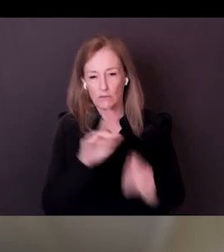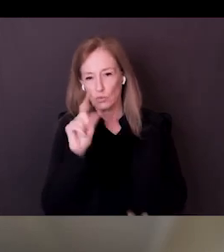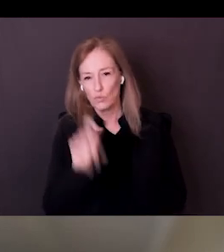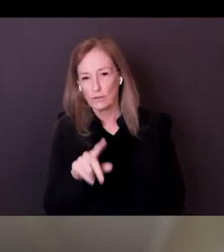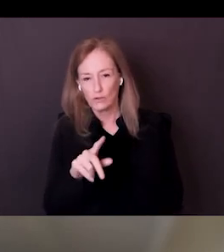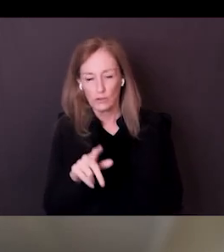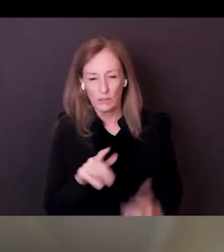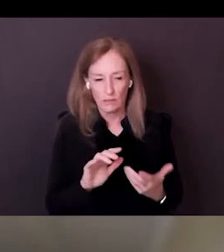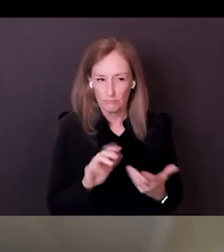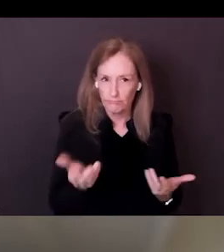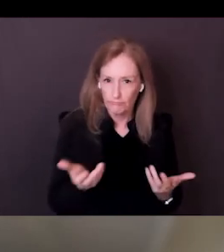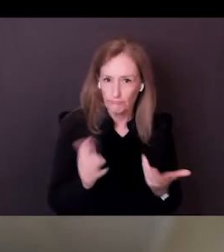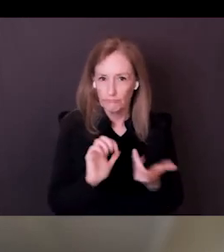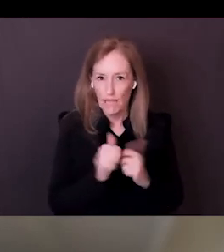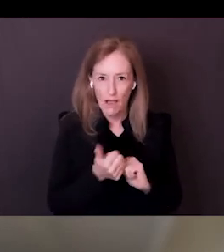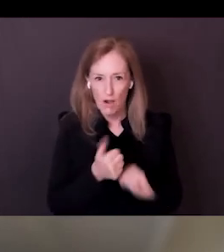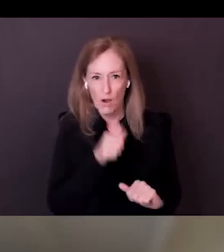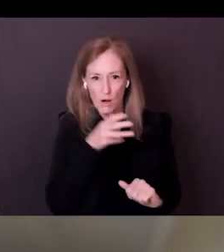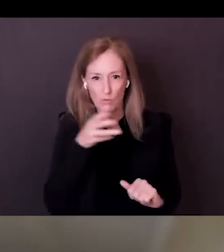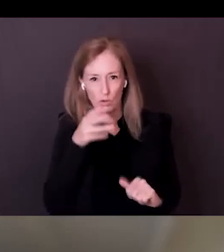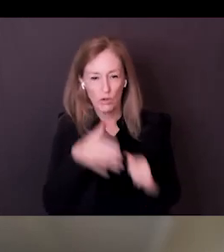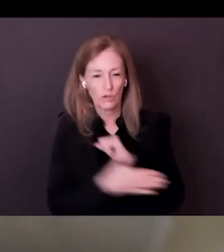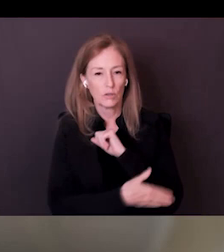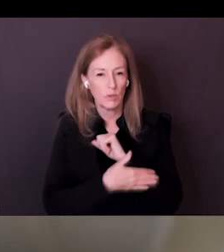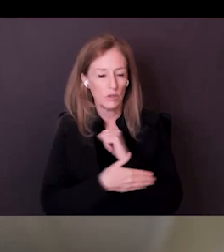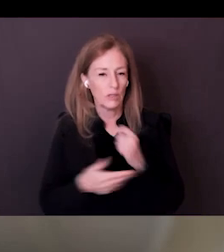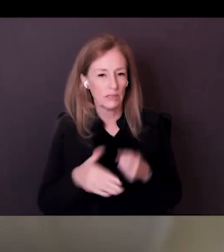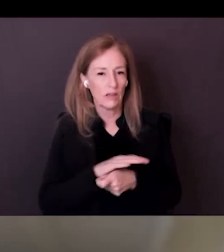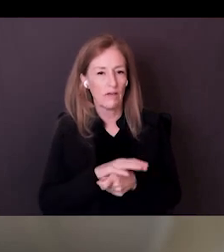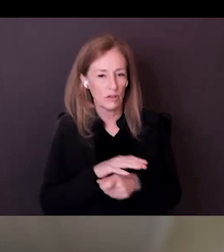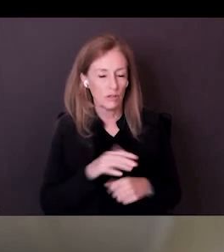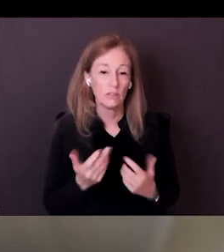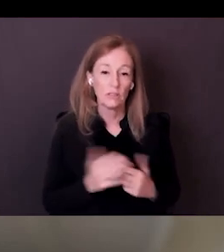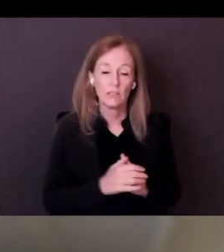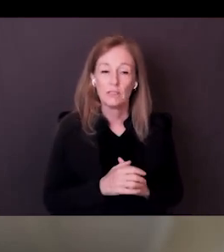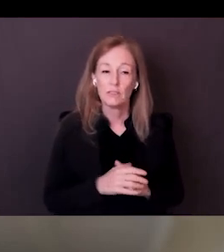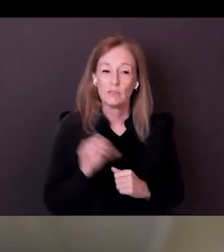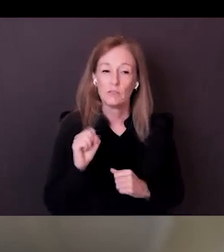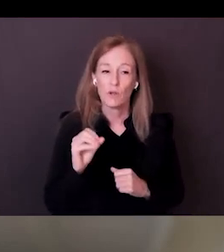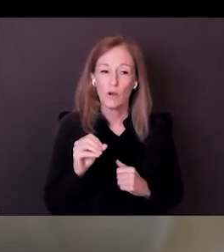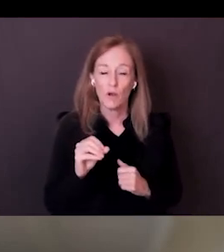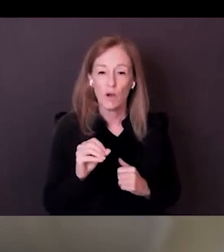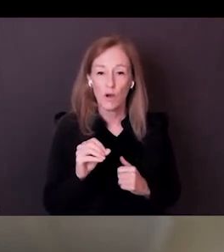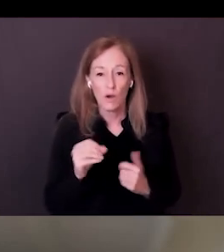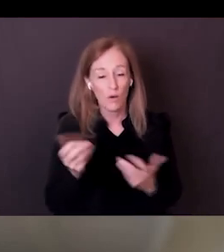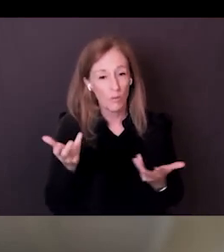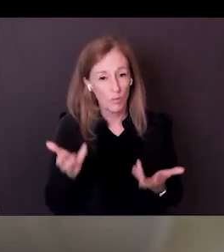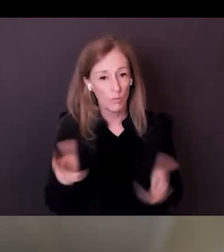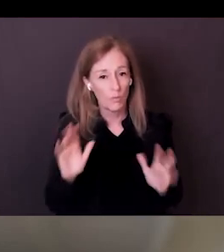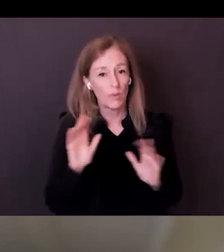COVERED SUFFICIENTLY WITH CRISIS SERVICES. WITH THAT, I JUST WANT TO SAY A BIG THANK YOU.